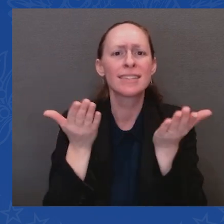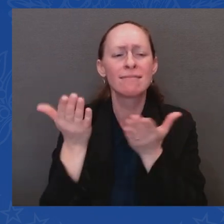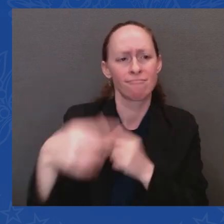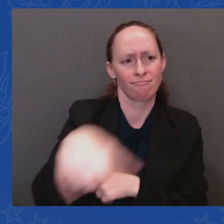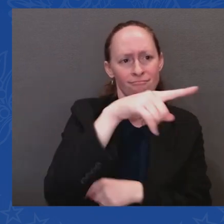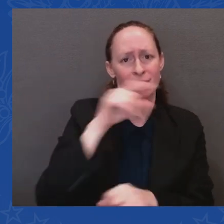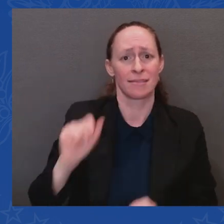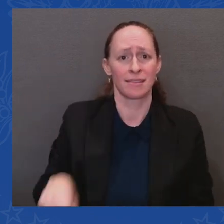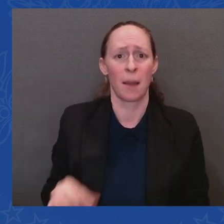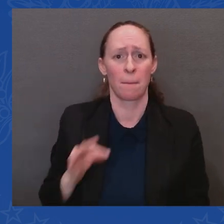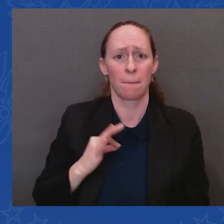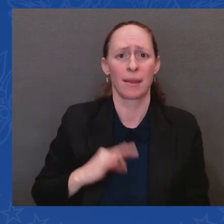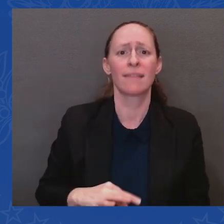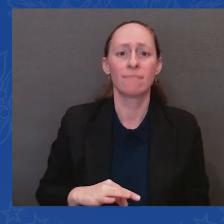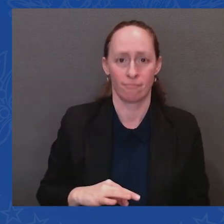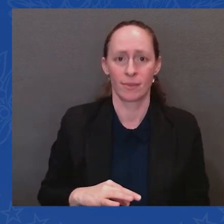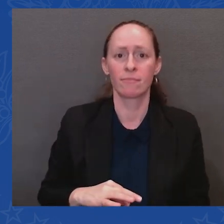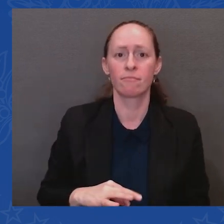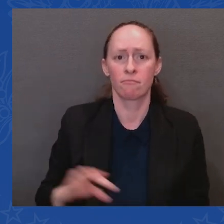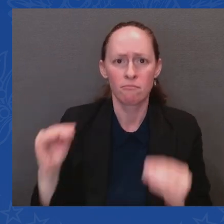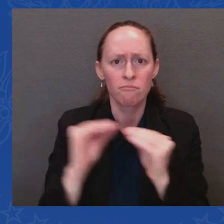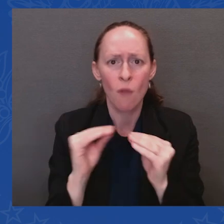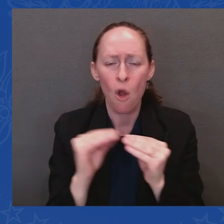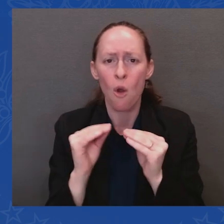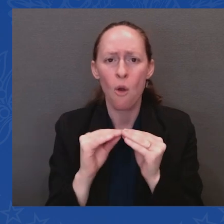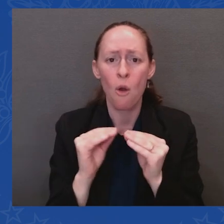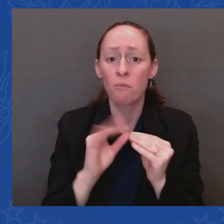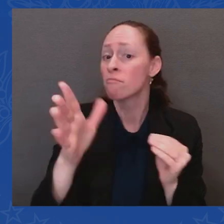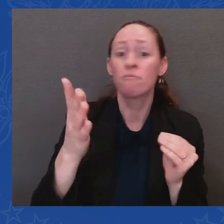We expanded resources to end veterans' homelessness,